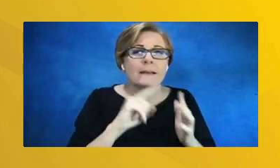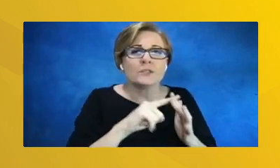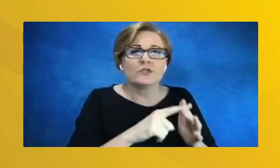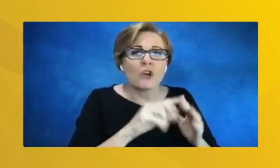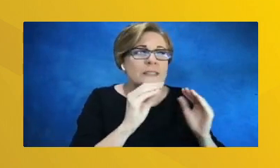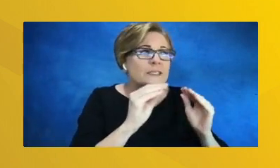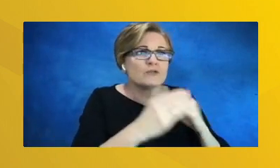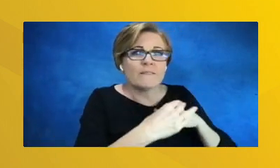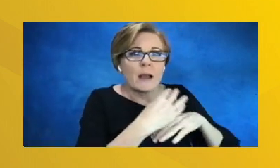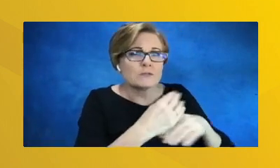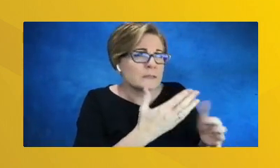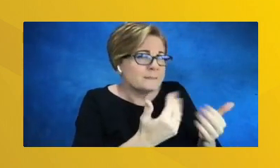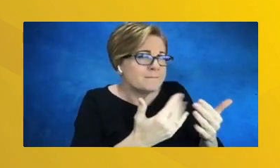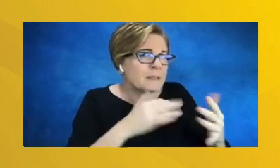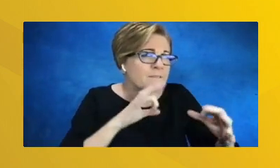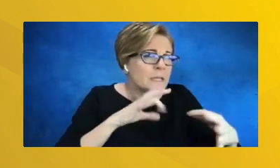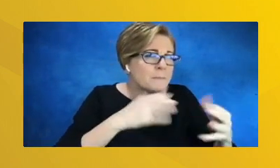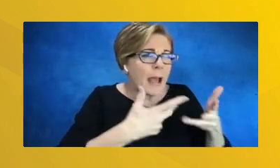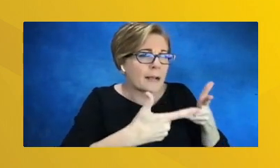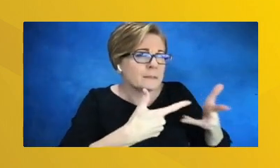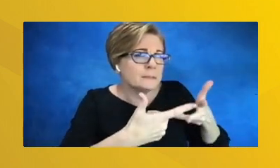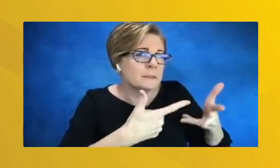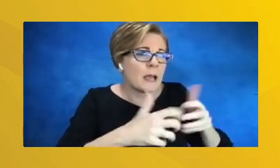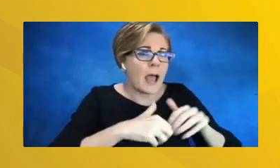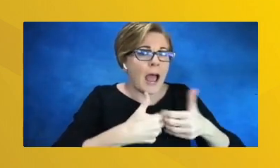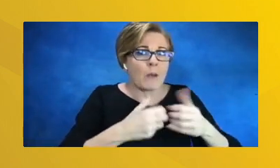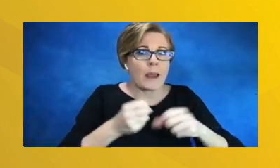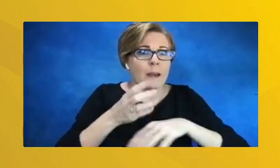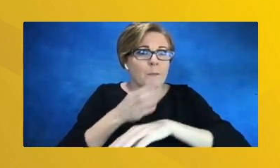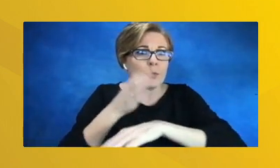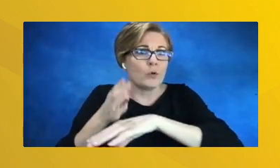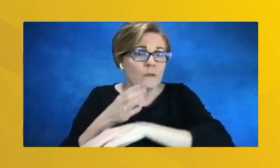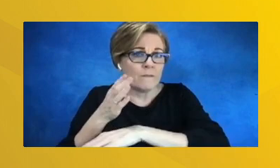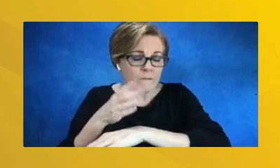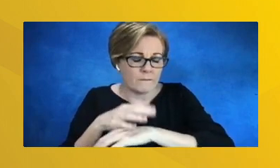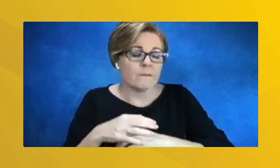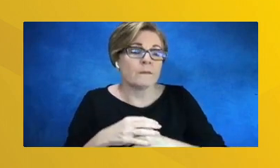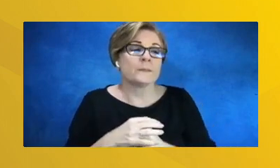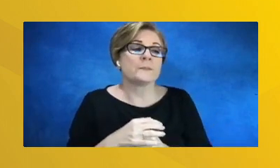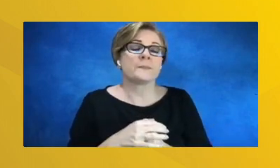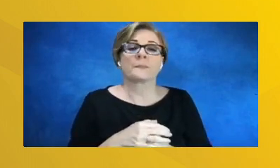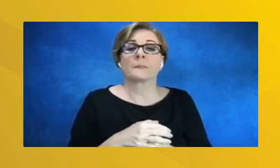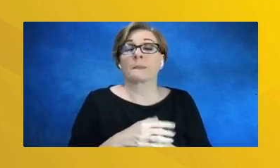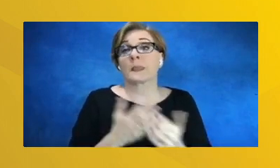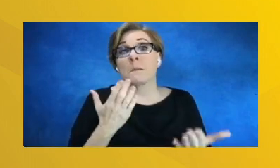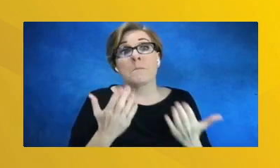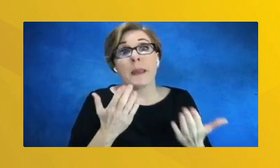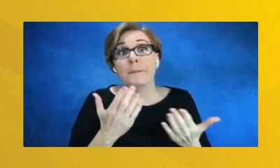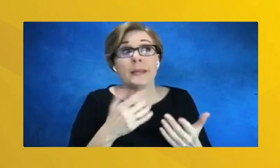and see where we can improve and maybe see if there are other PD resources that we need